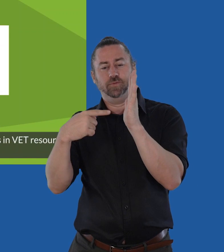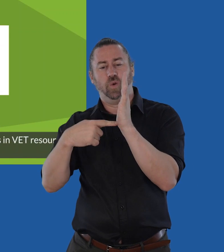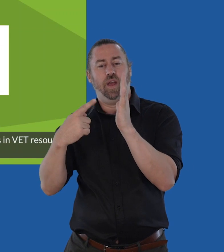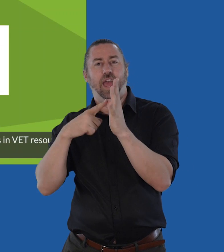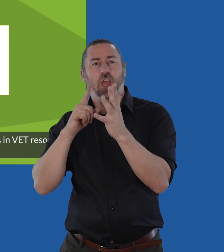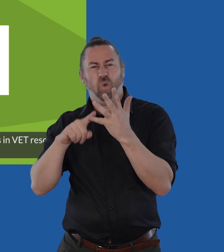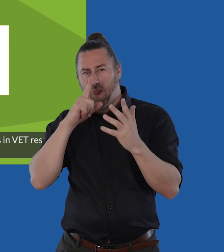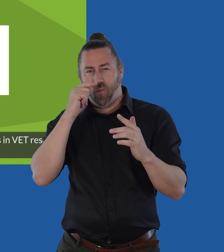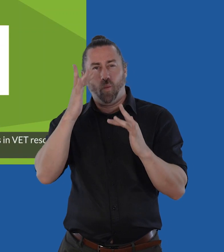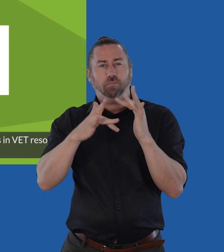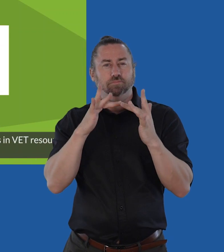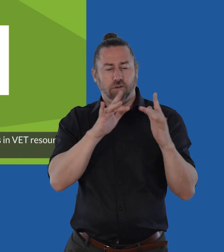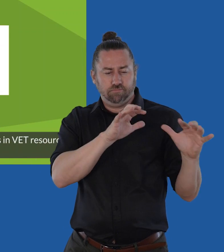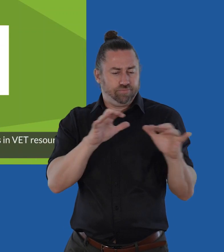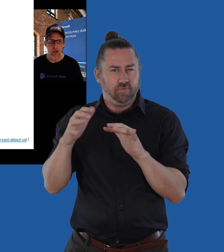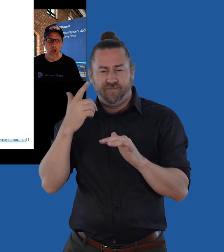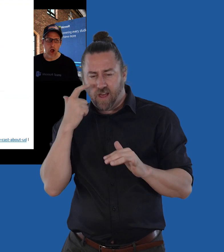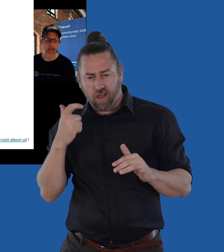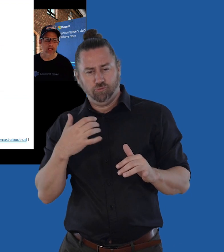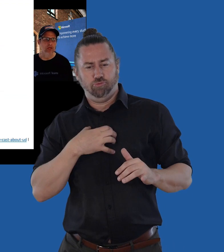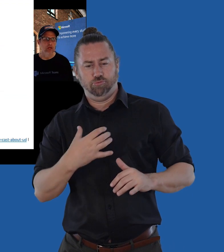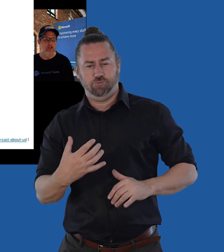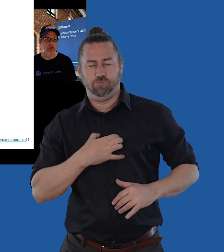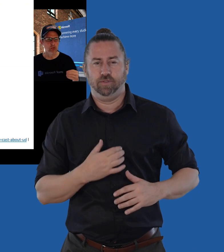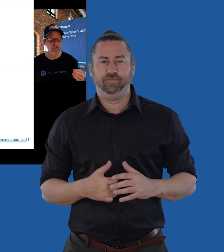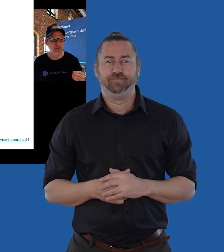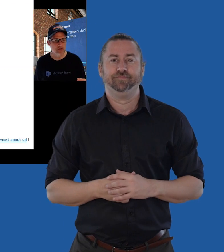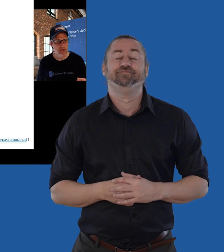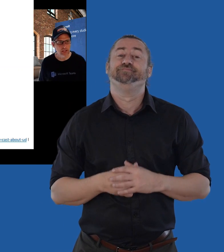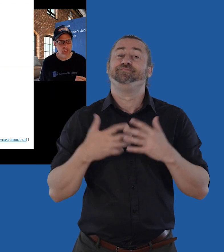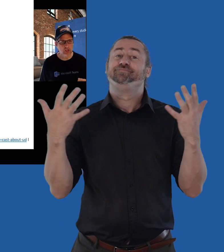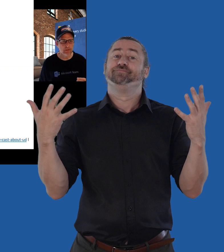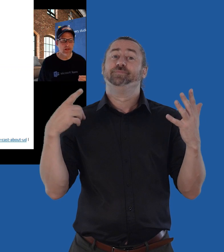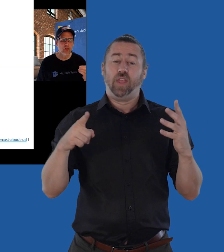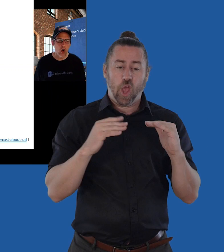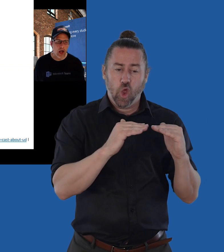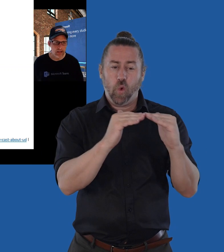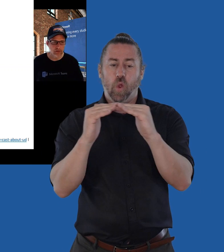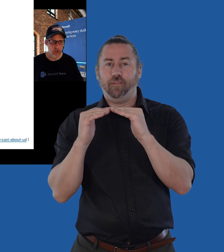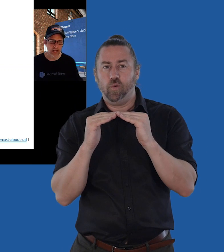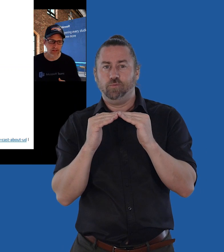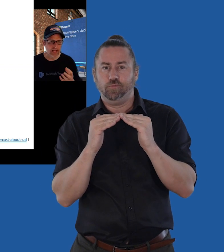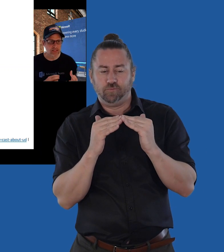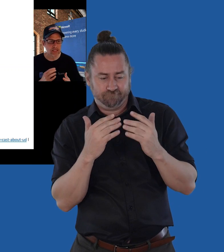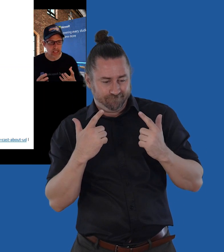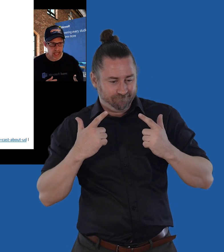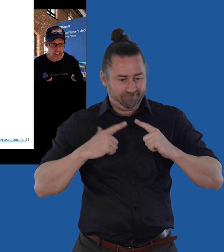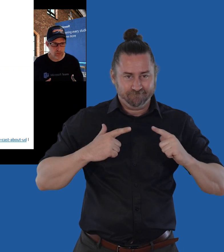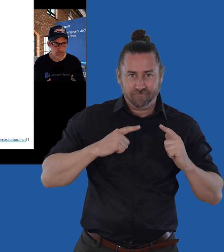OK, so universal design talks about >(VIDEO STOPS) the WHY of learning that is the engagement,